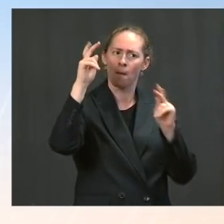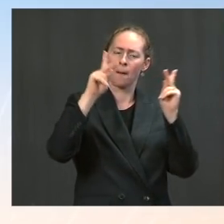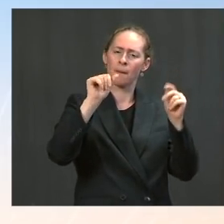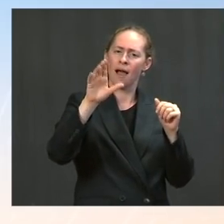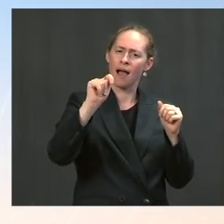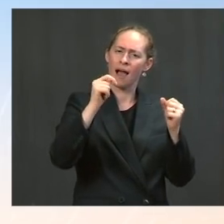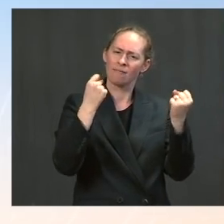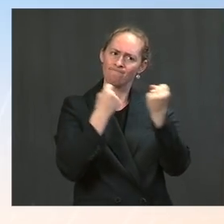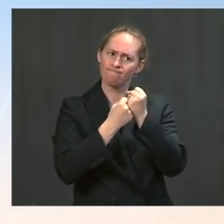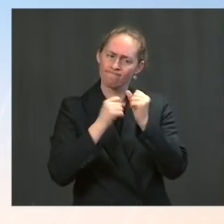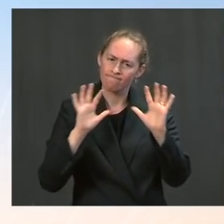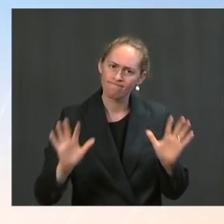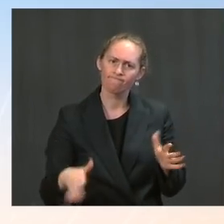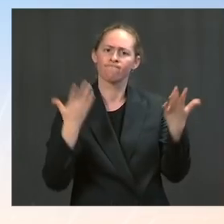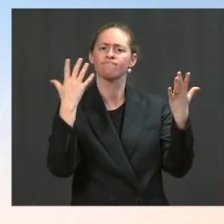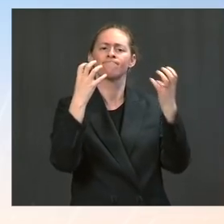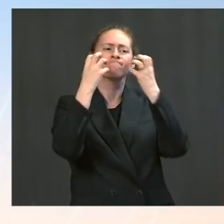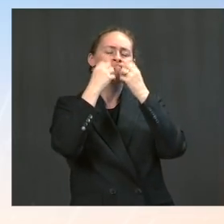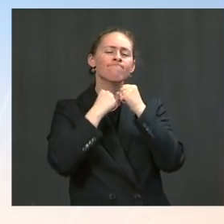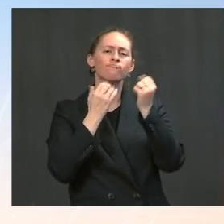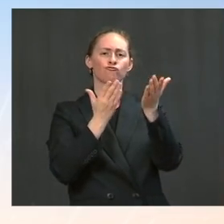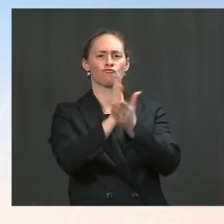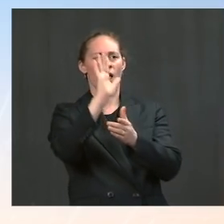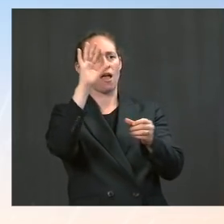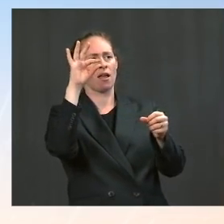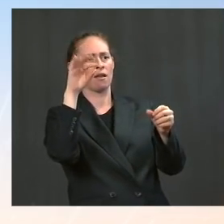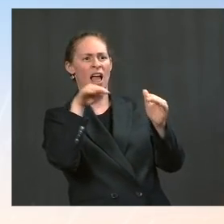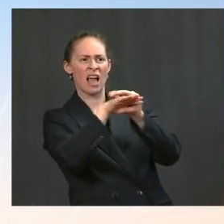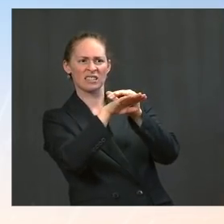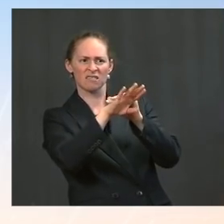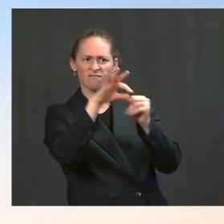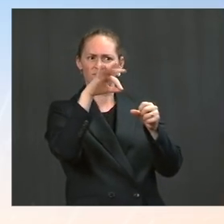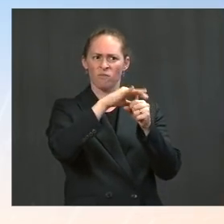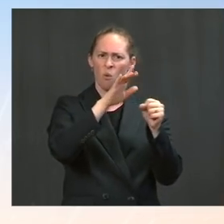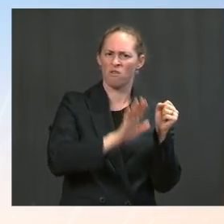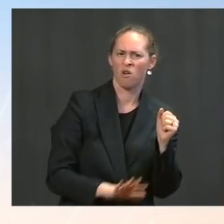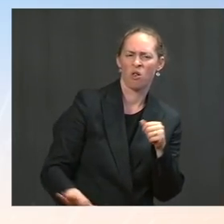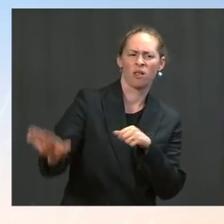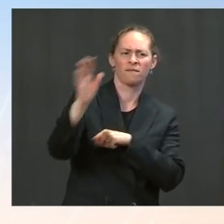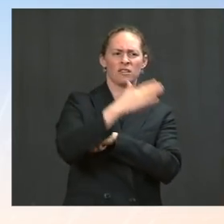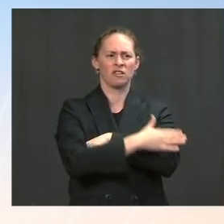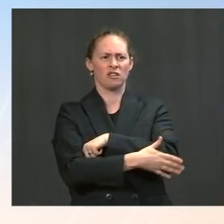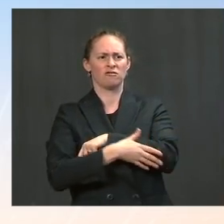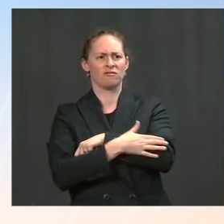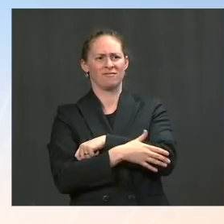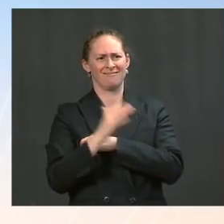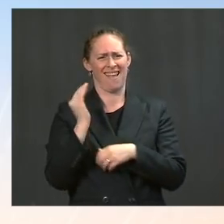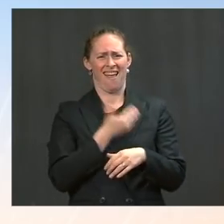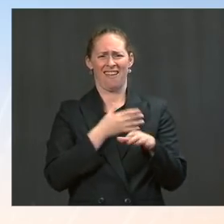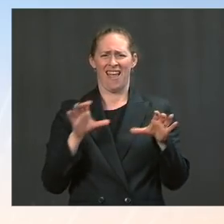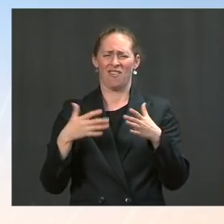is an important issue for people across this country. And I think our actions clearly exemplify that. Go ahead. The Press: Quickly, a clarifying question --